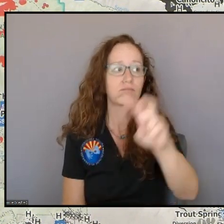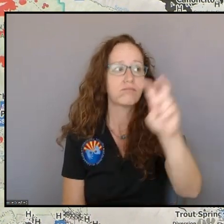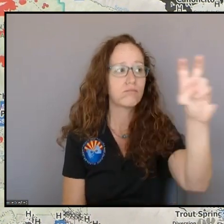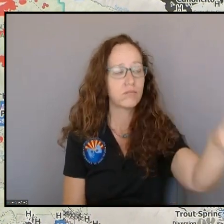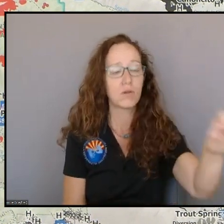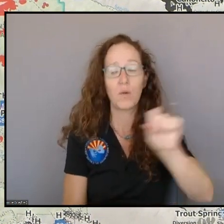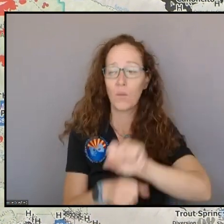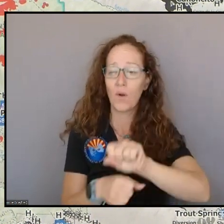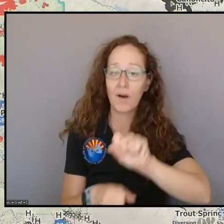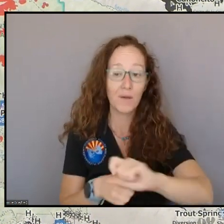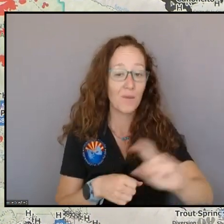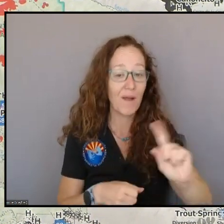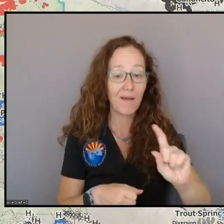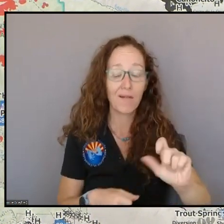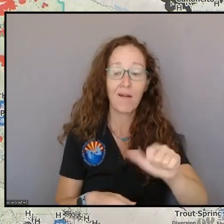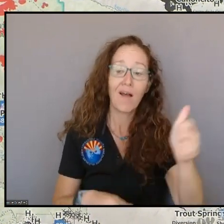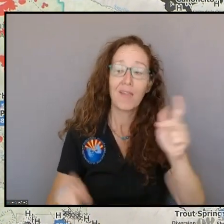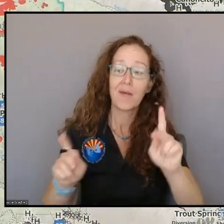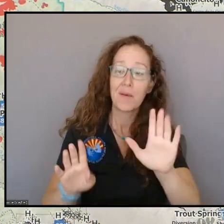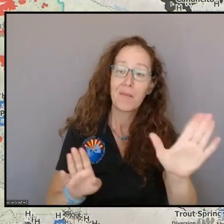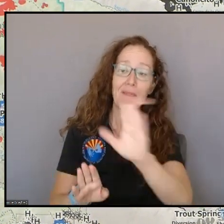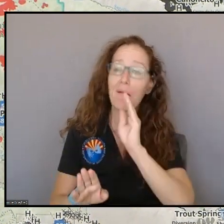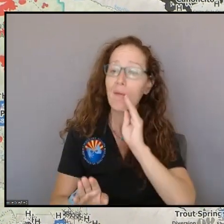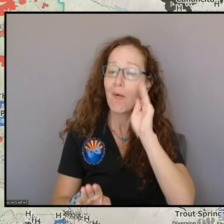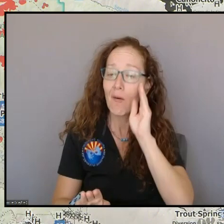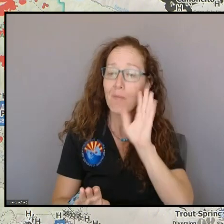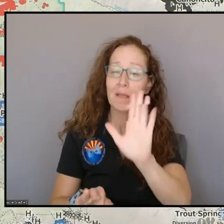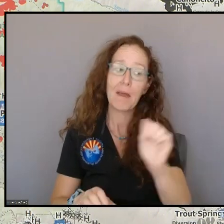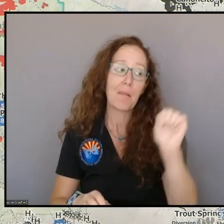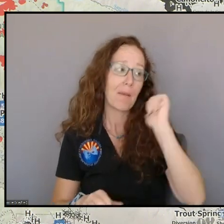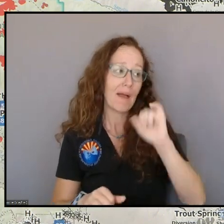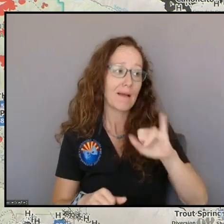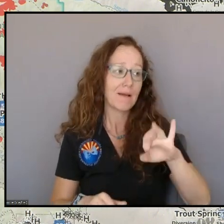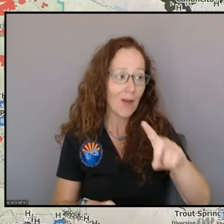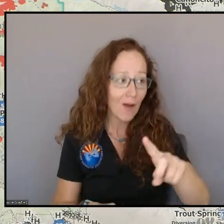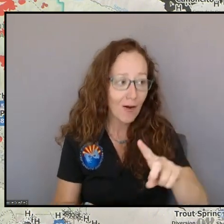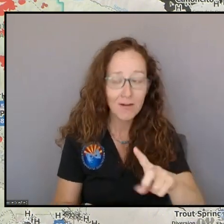of these things. And so, translating that back... a couple